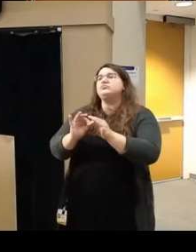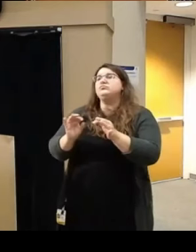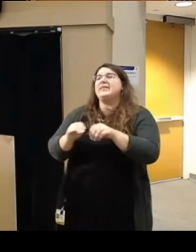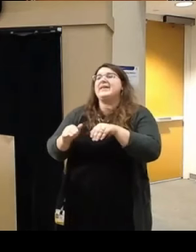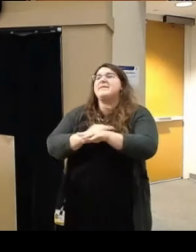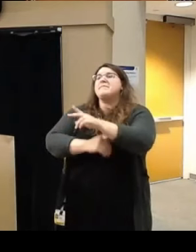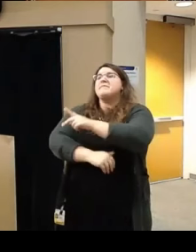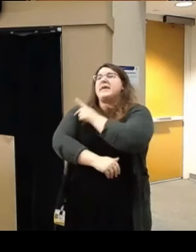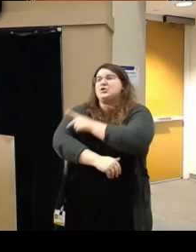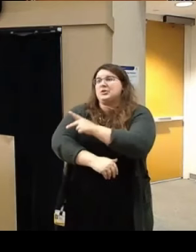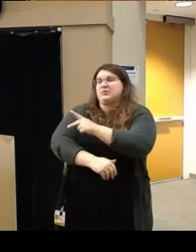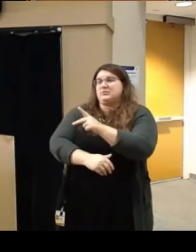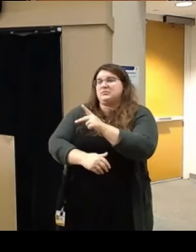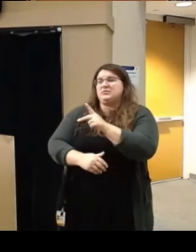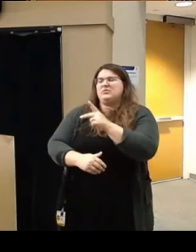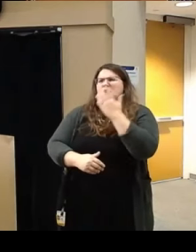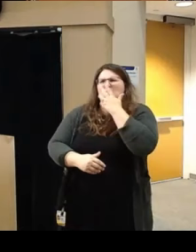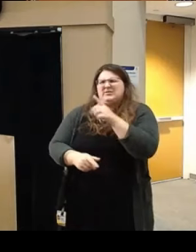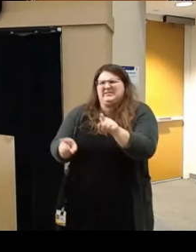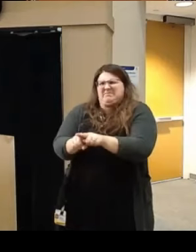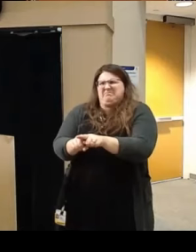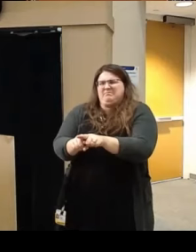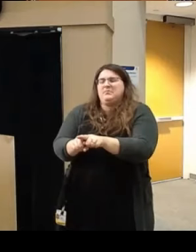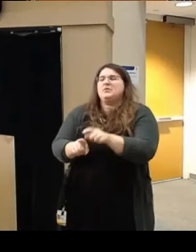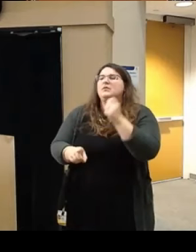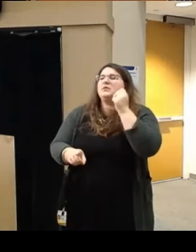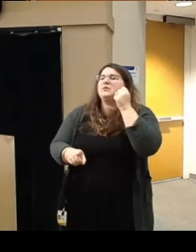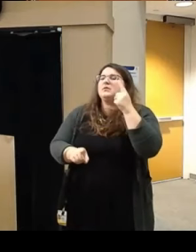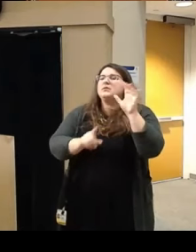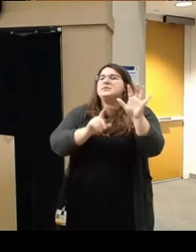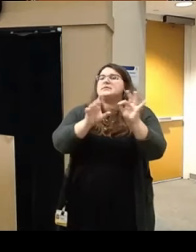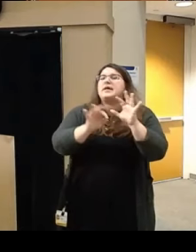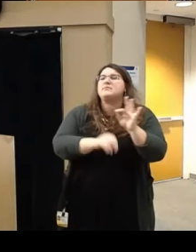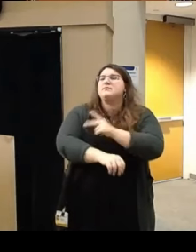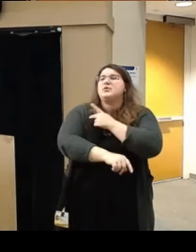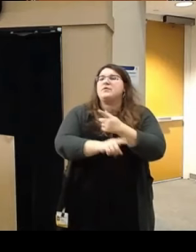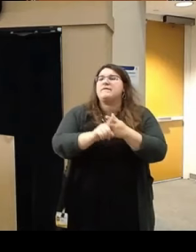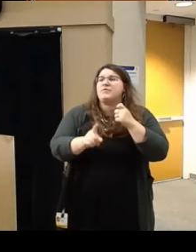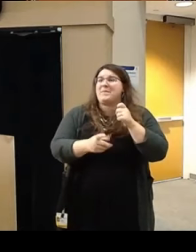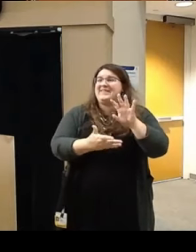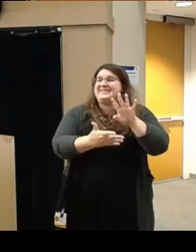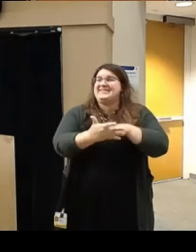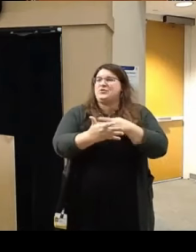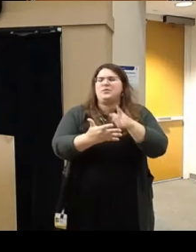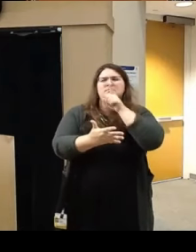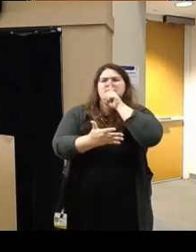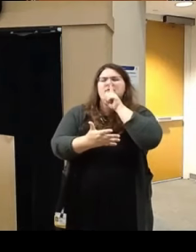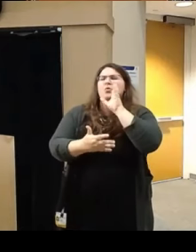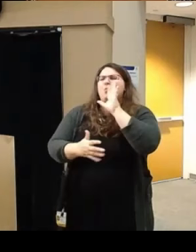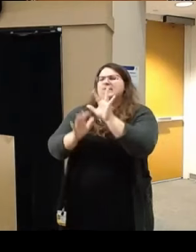would it looks identical to that but instead of selecting patients from the schedule you would select patient from the patient list and you wouldn't drop a charge um